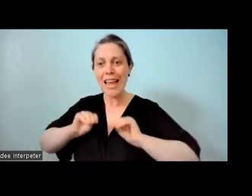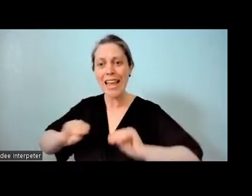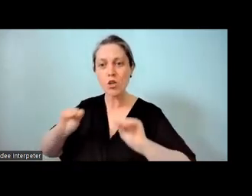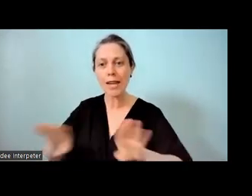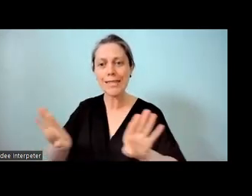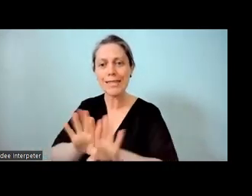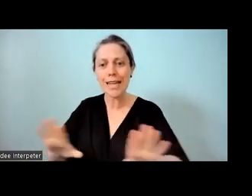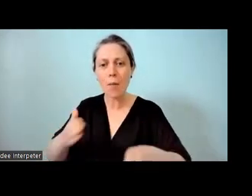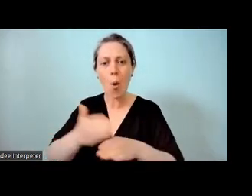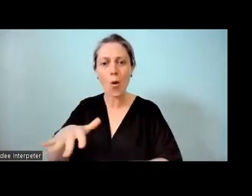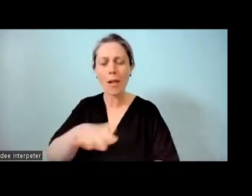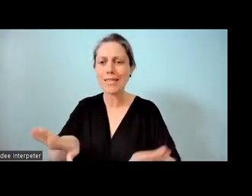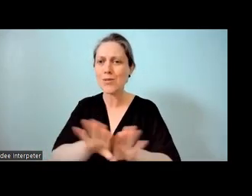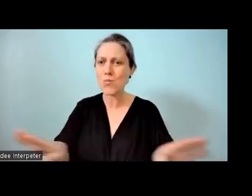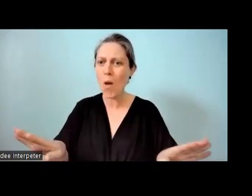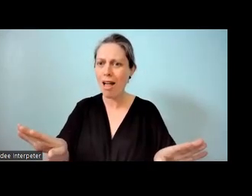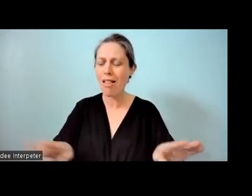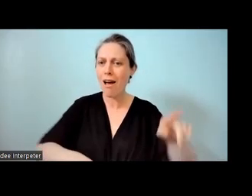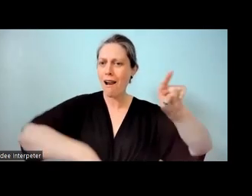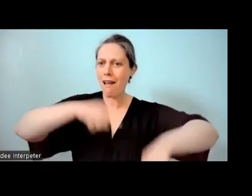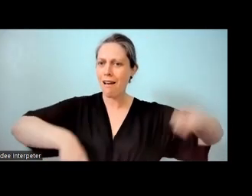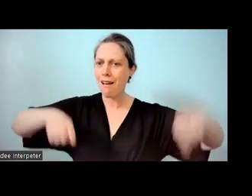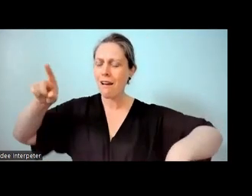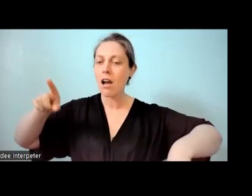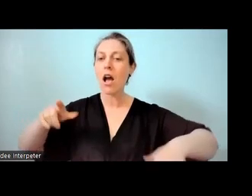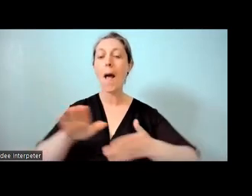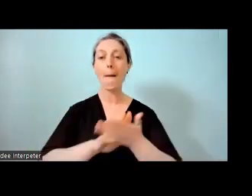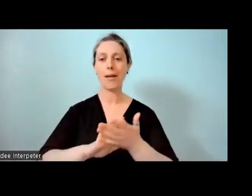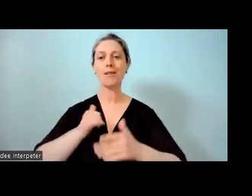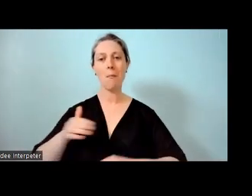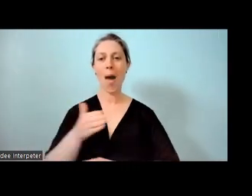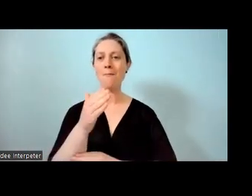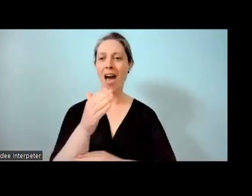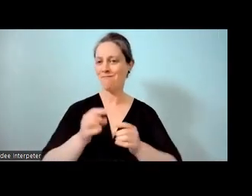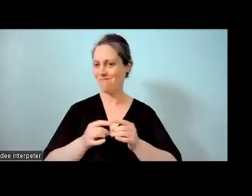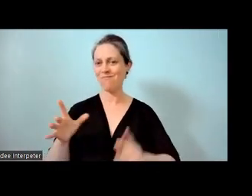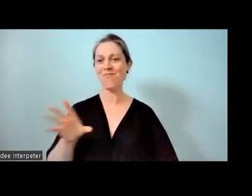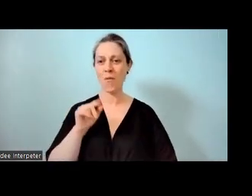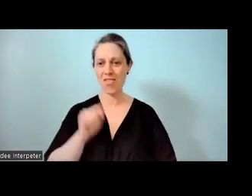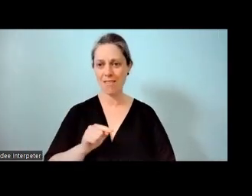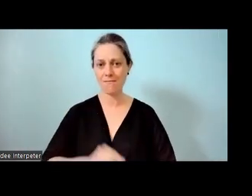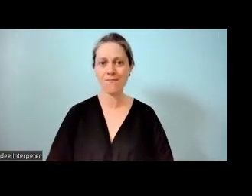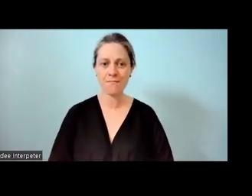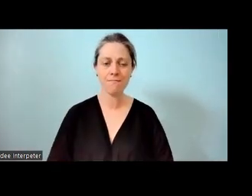So that really kick started this whole path that I'm on right now. "The End of Average" for education